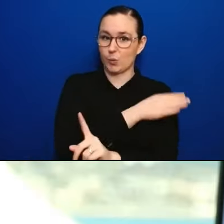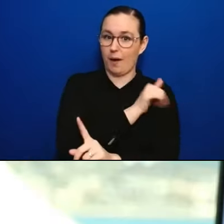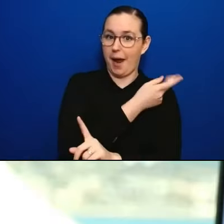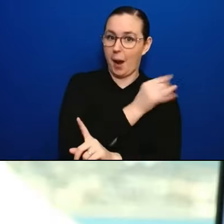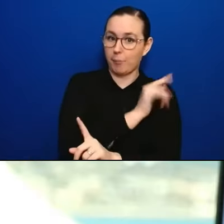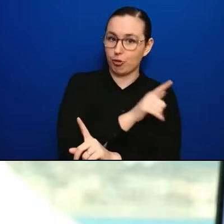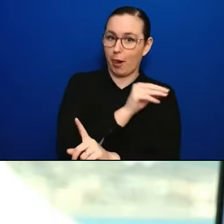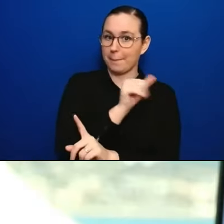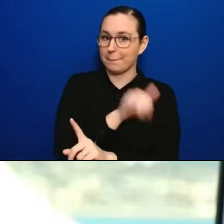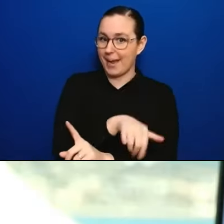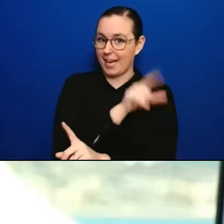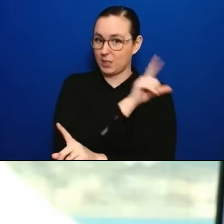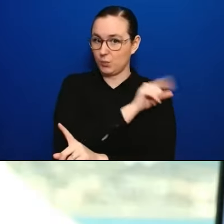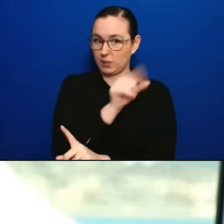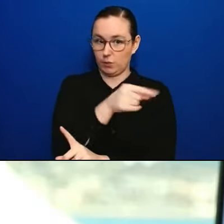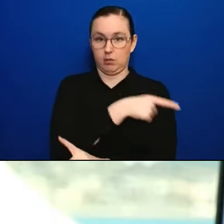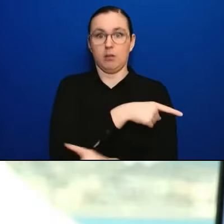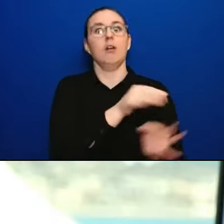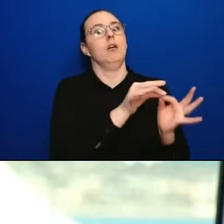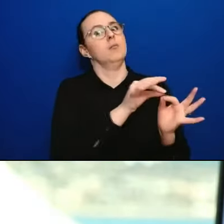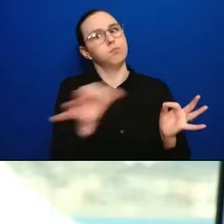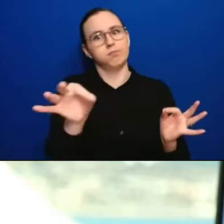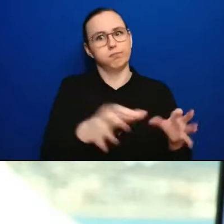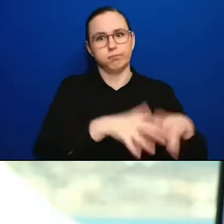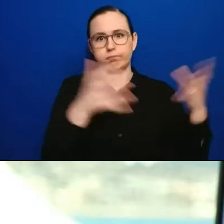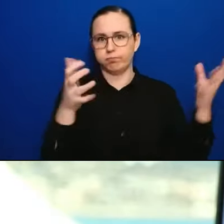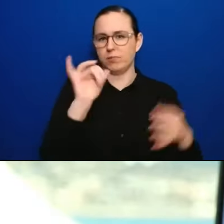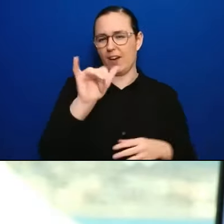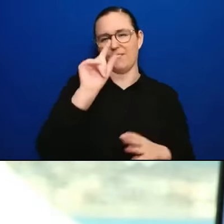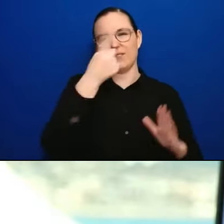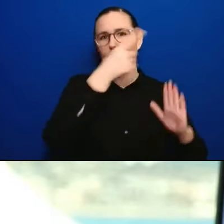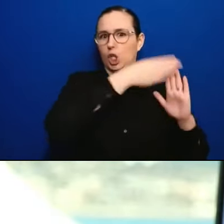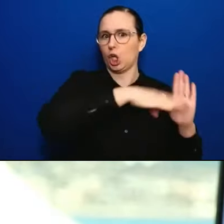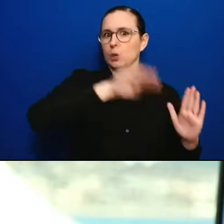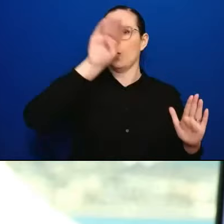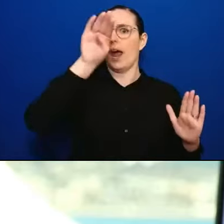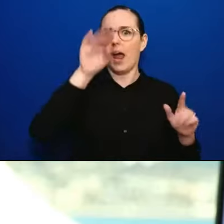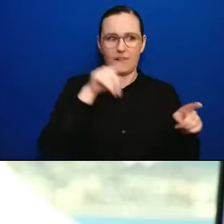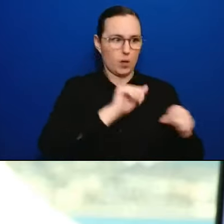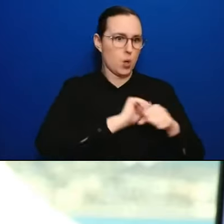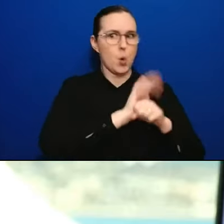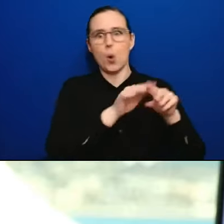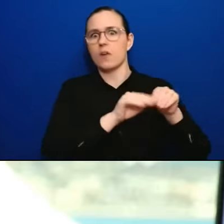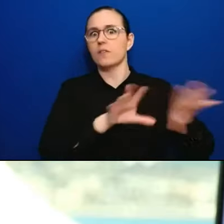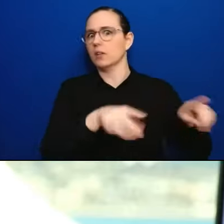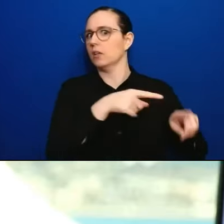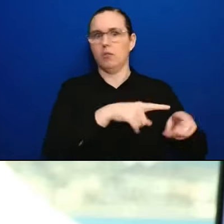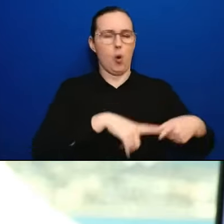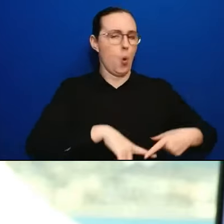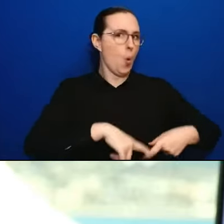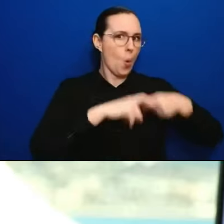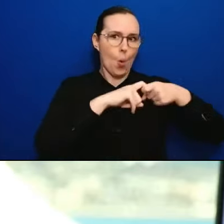less when the suspension of non-urgent scheduled surgeries